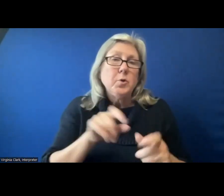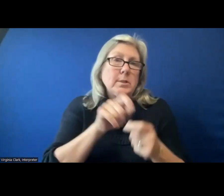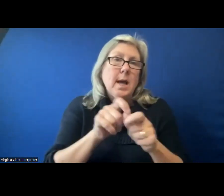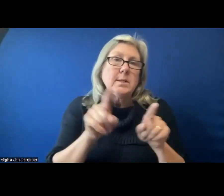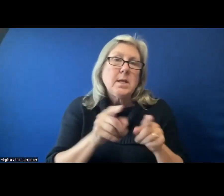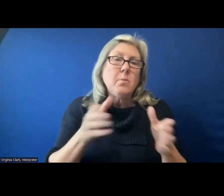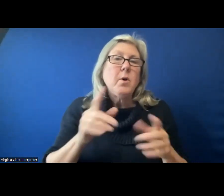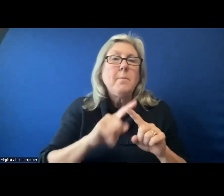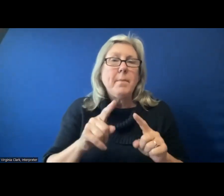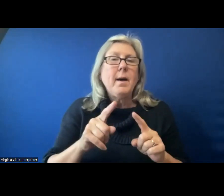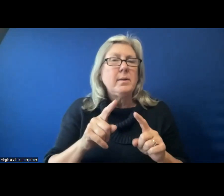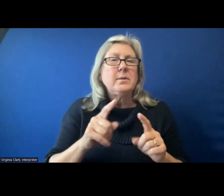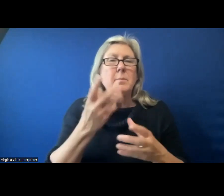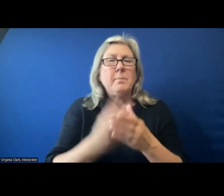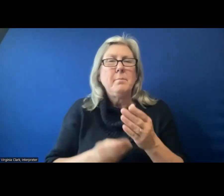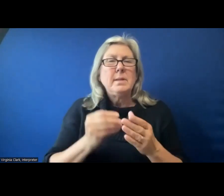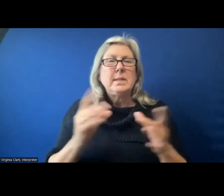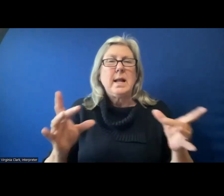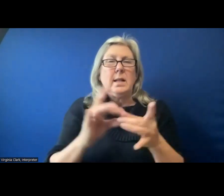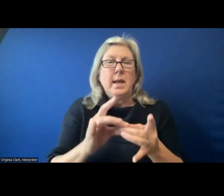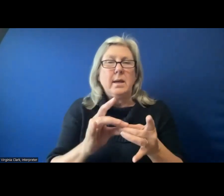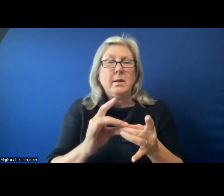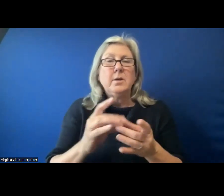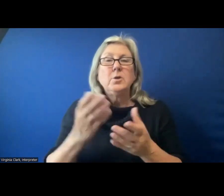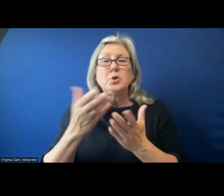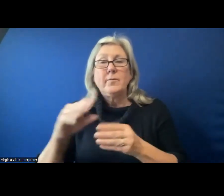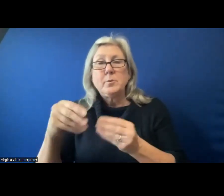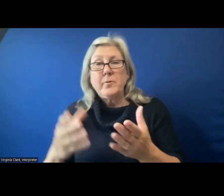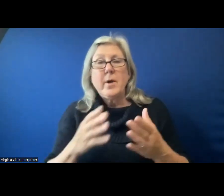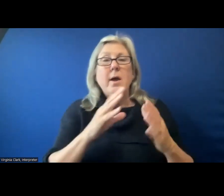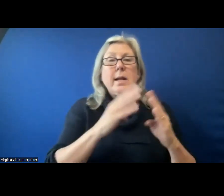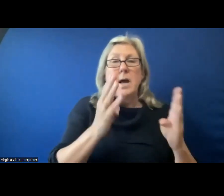link between the two worlds. And finally, one of the findings that we're really, really